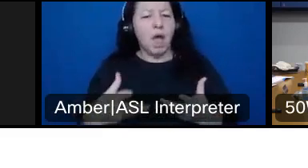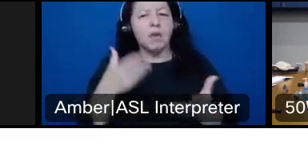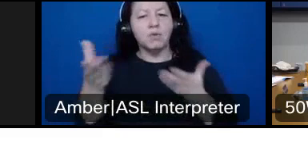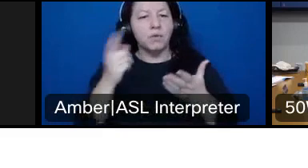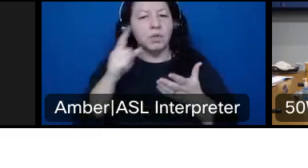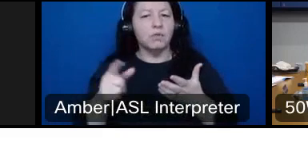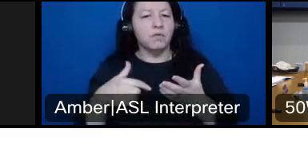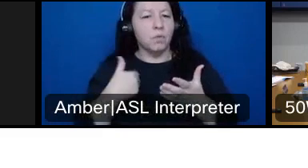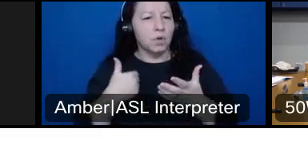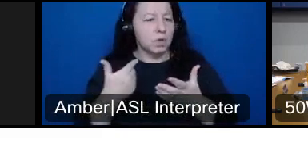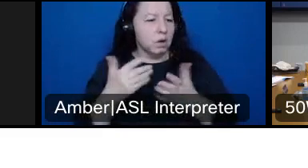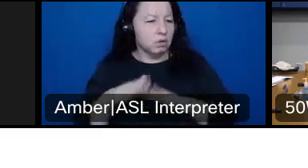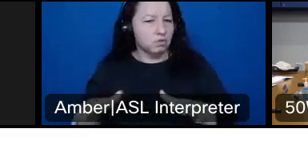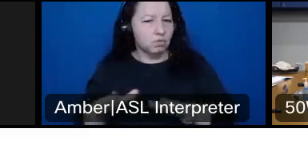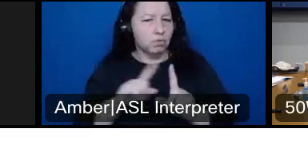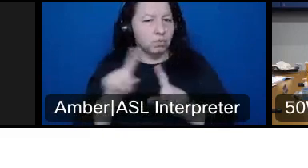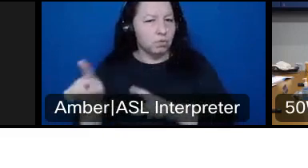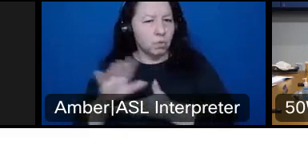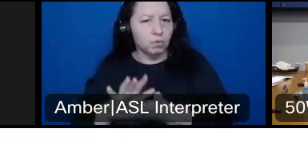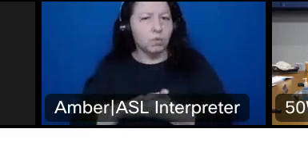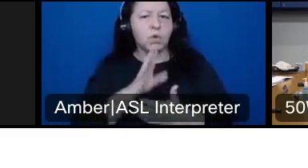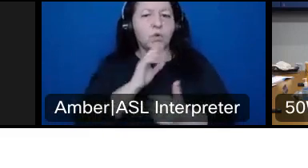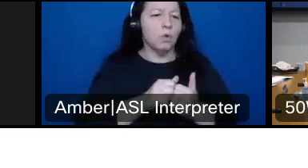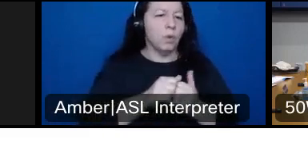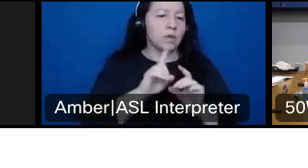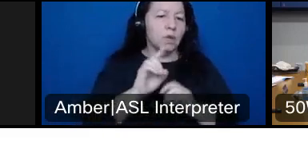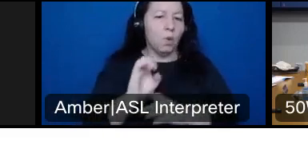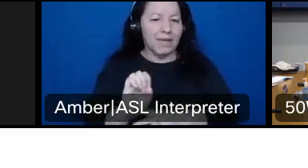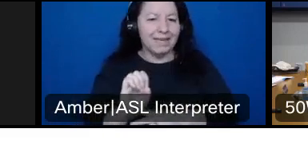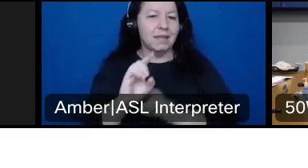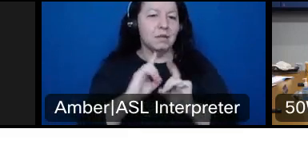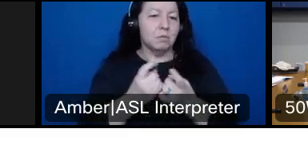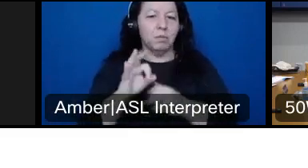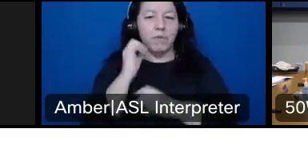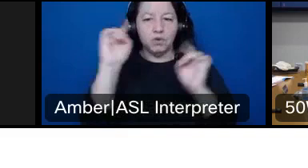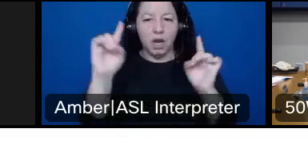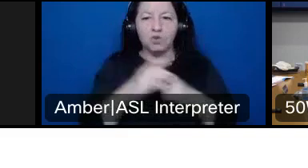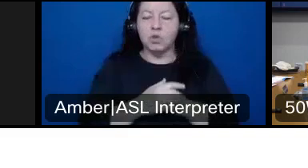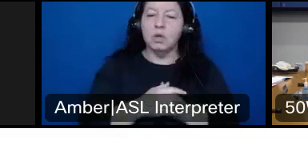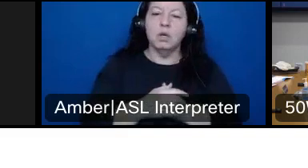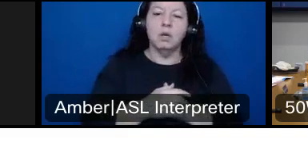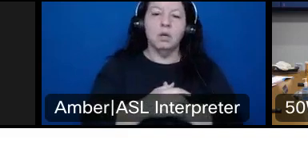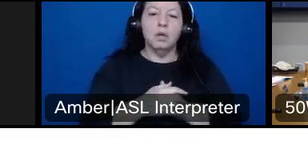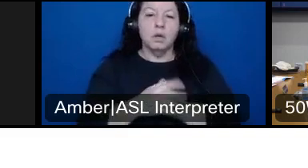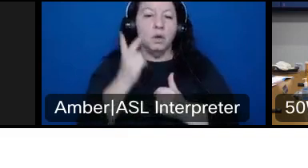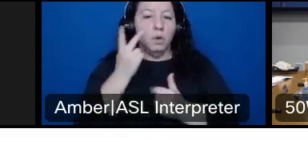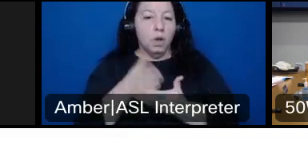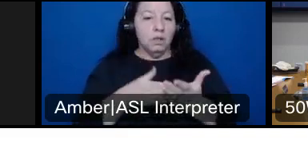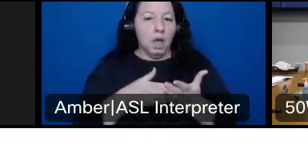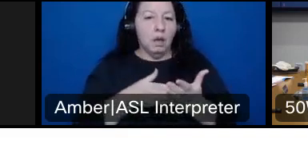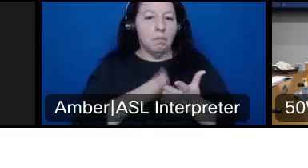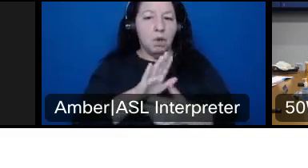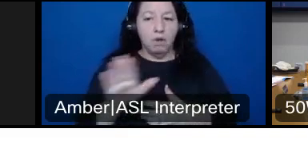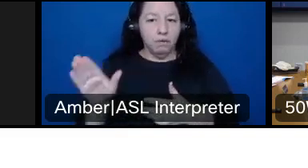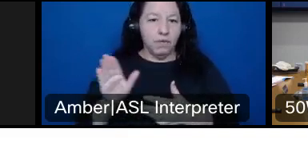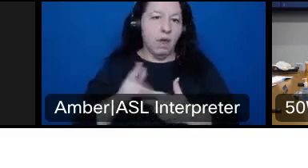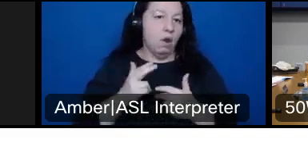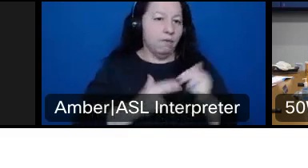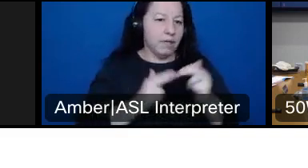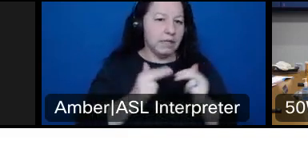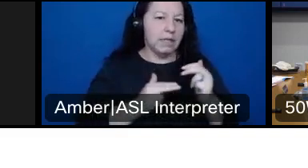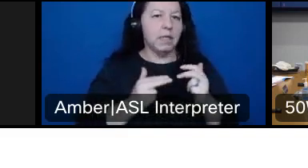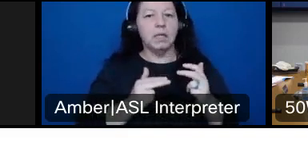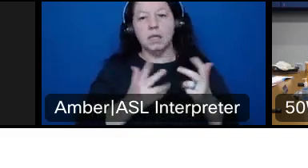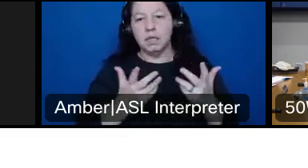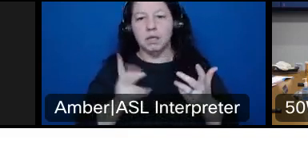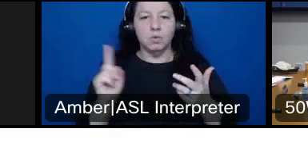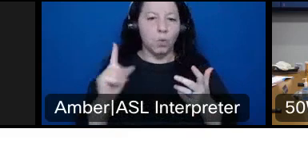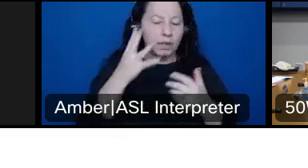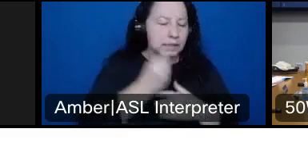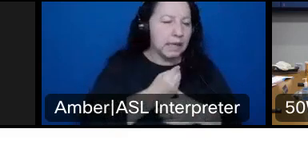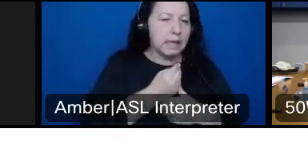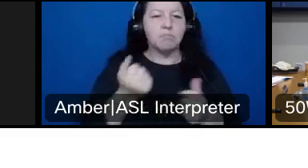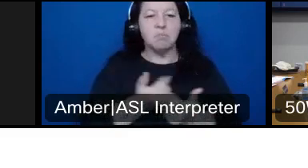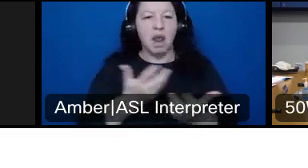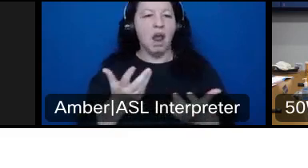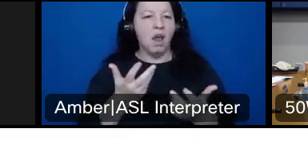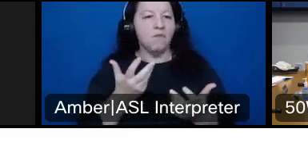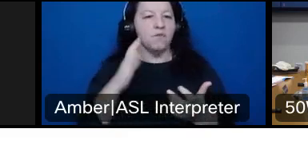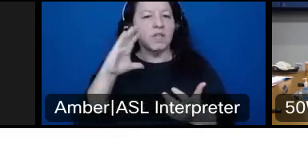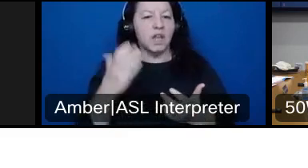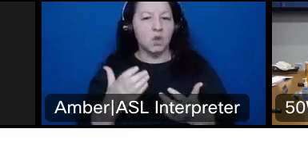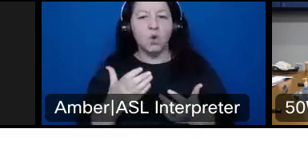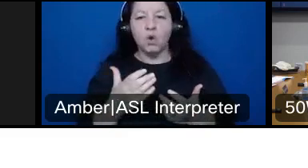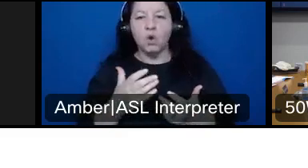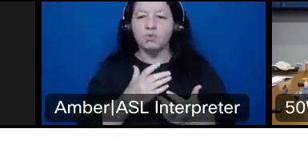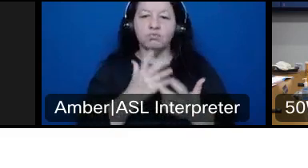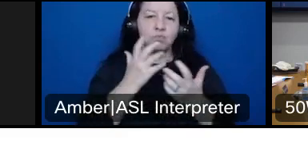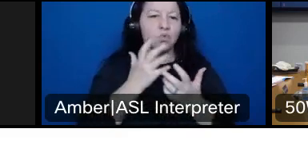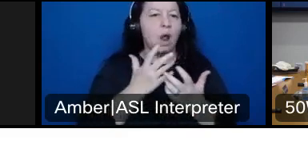Uh, the Department of education, um, we also saw, um, you know, some of the facilities in terms of the, uh, where they sleep uh, and everything look incredibly, uh, well, uh,